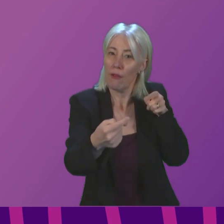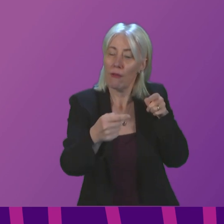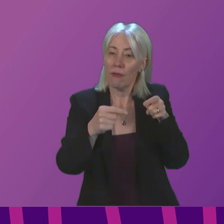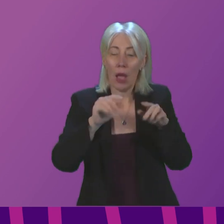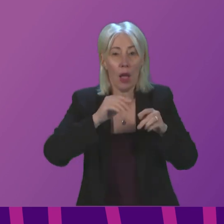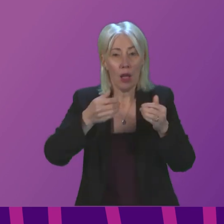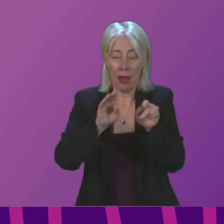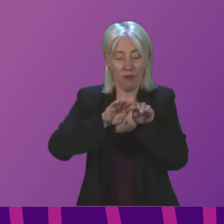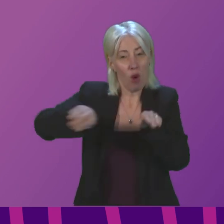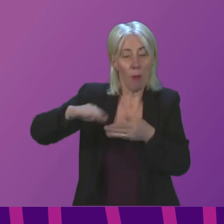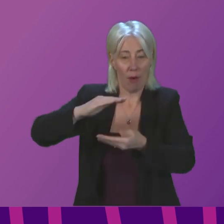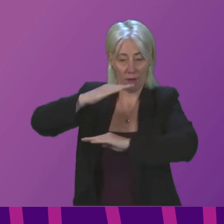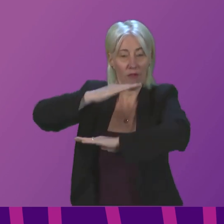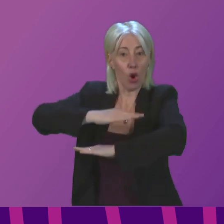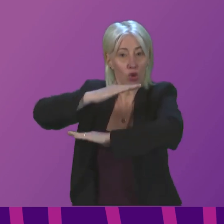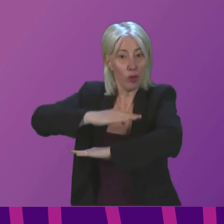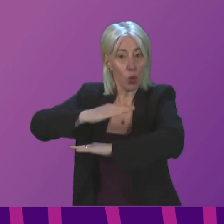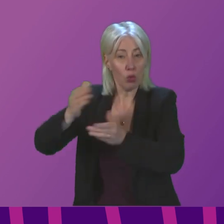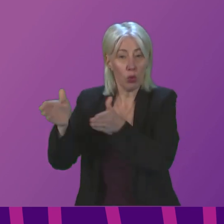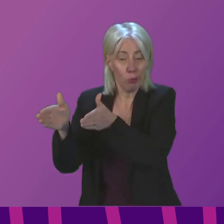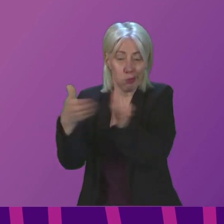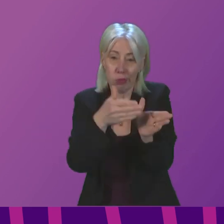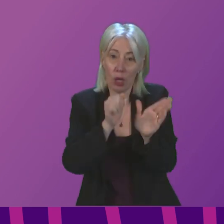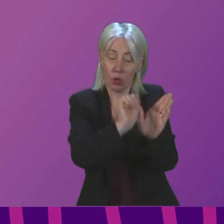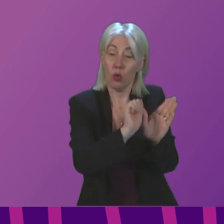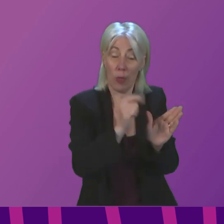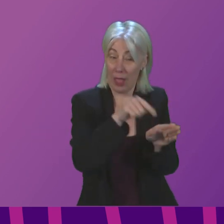Our obligation to the planet says that we need to do the latter. That is why the Scottish